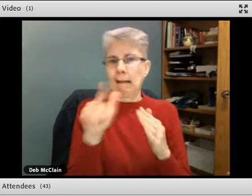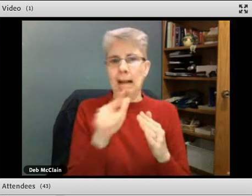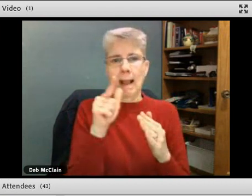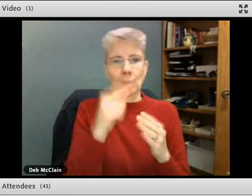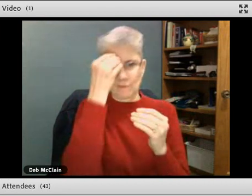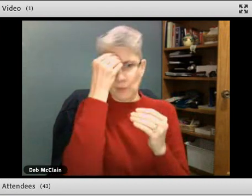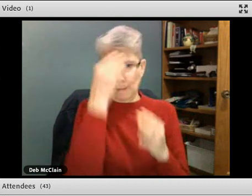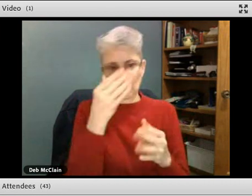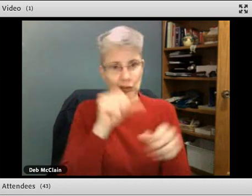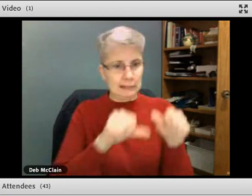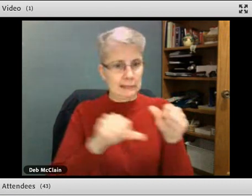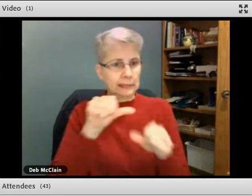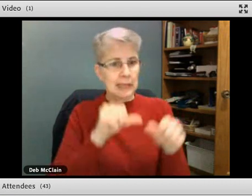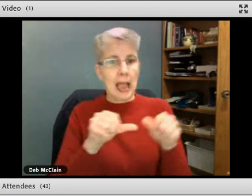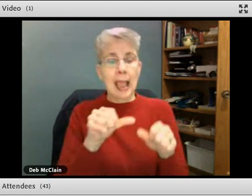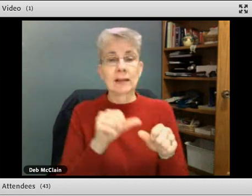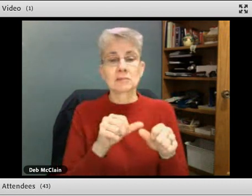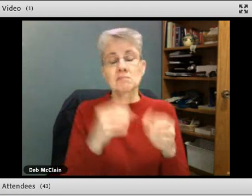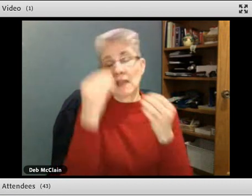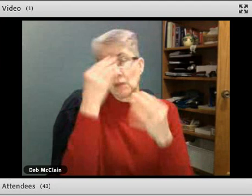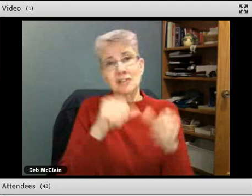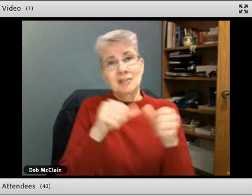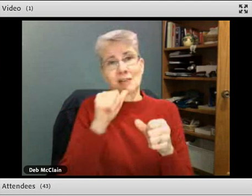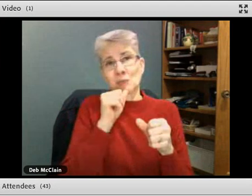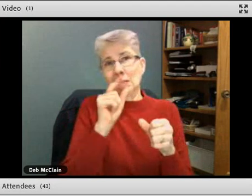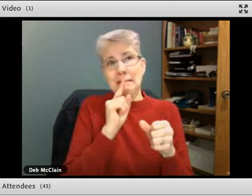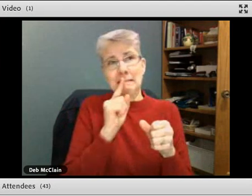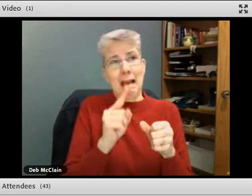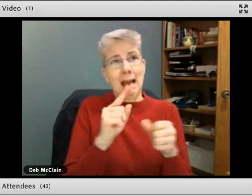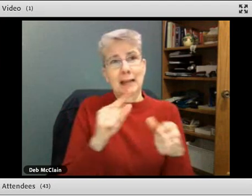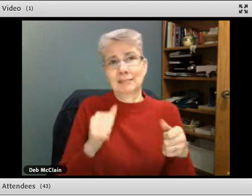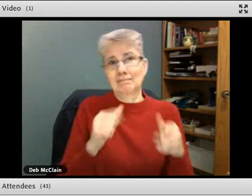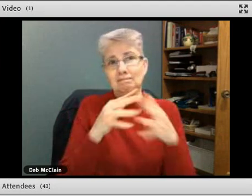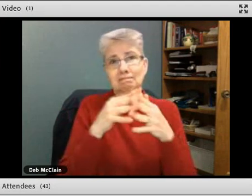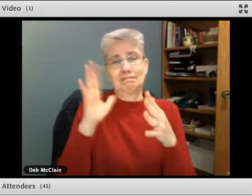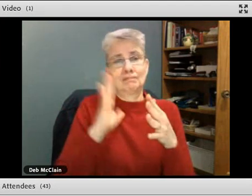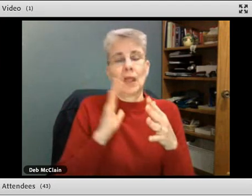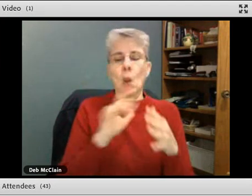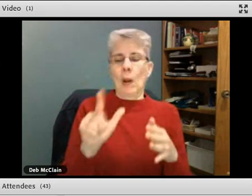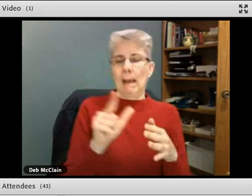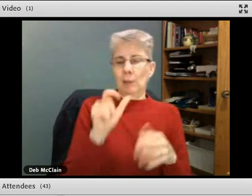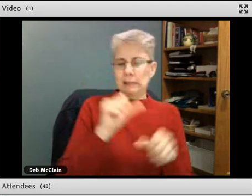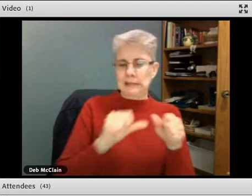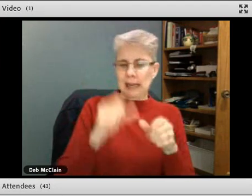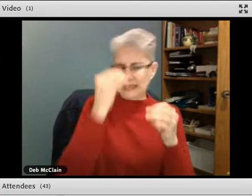Of course, information science didn't really exist at the time. There was library science. Information science kind of developed